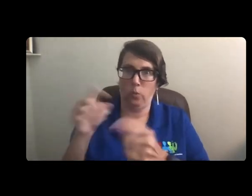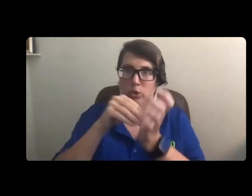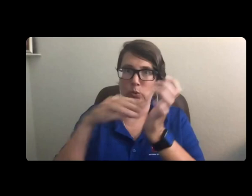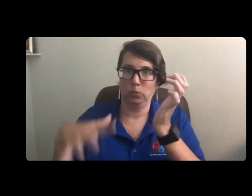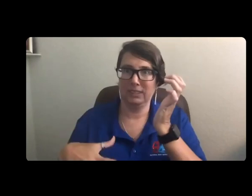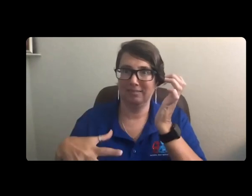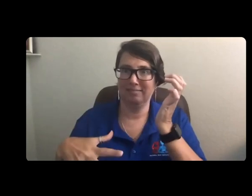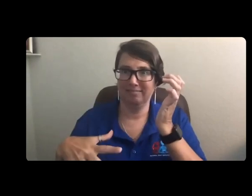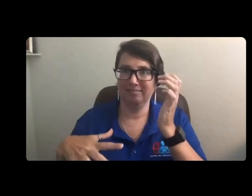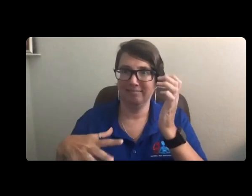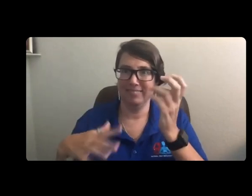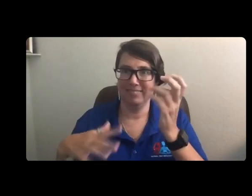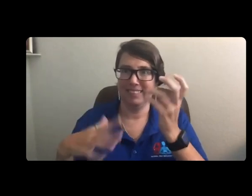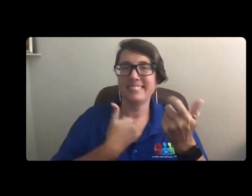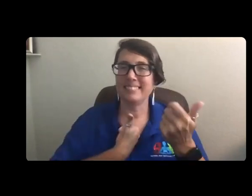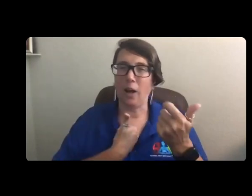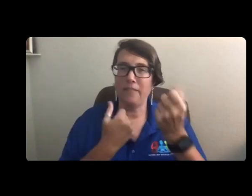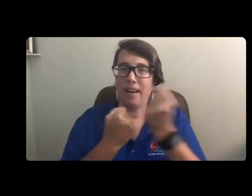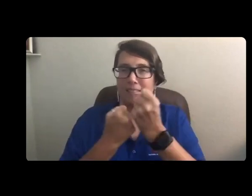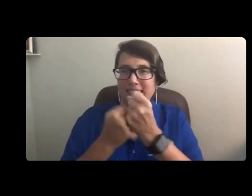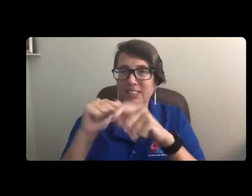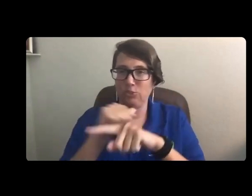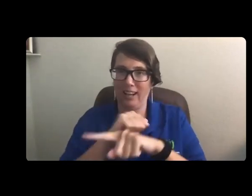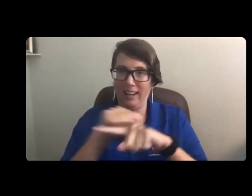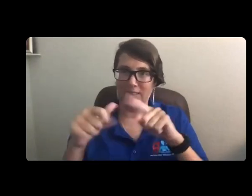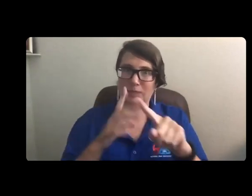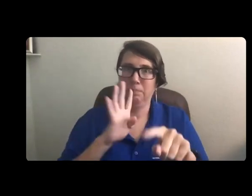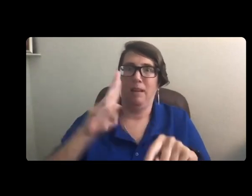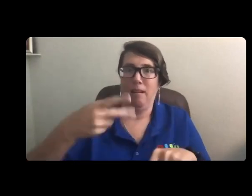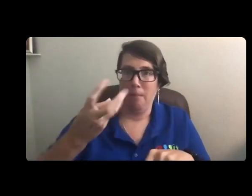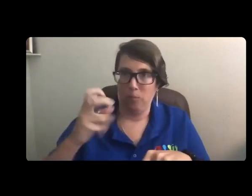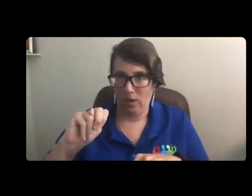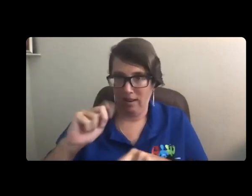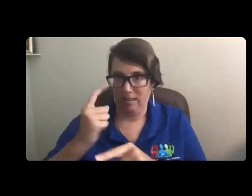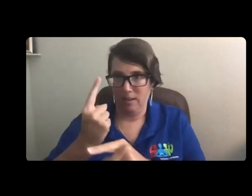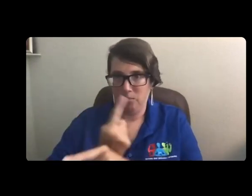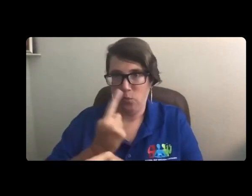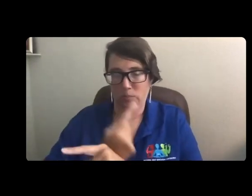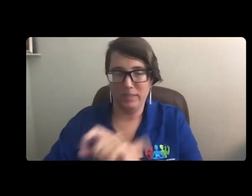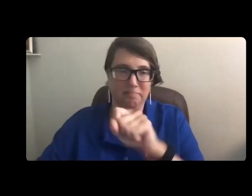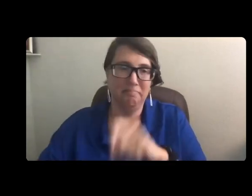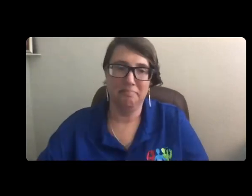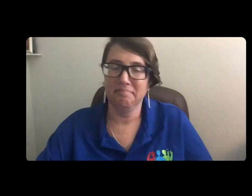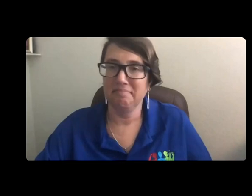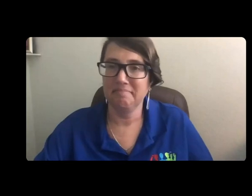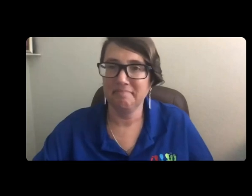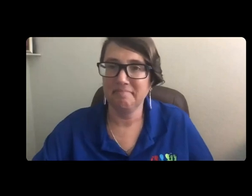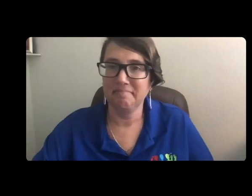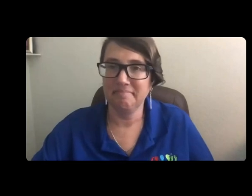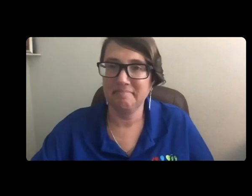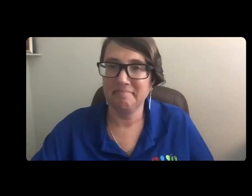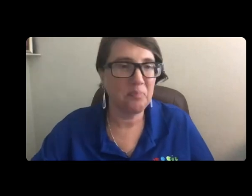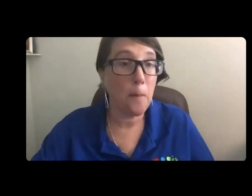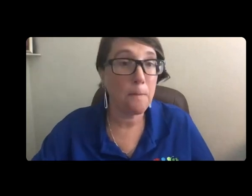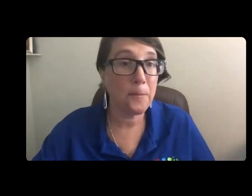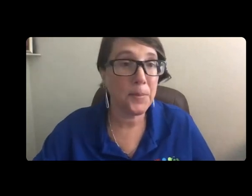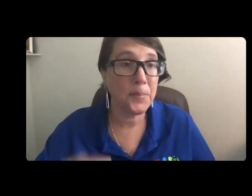It would be nice for students to have some sort of training in self advocacy so they can speak up when appropriate. Absolutely agree.